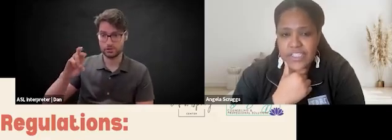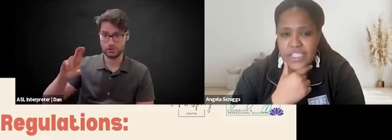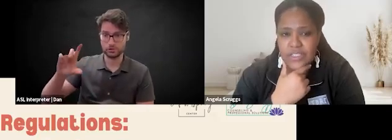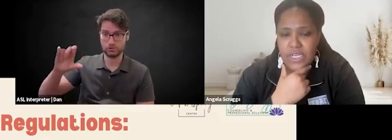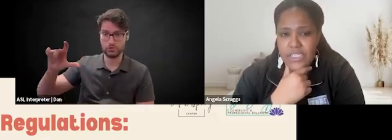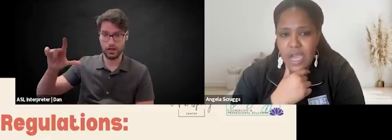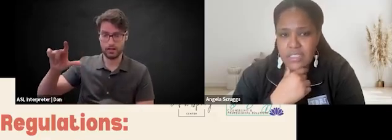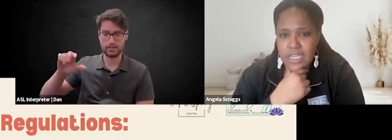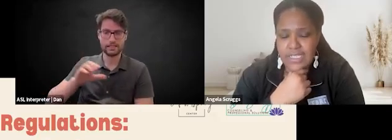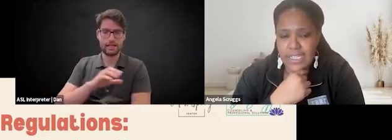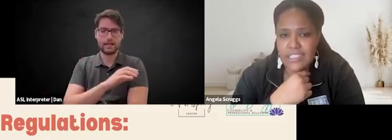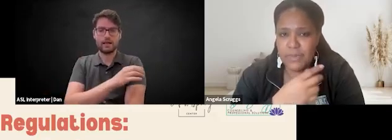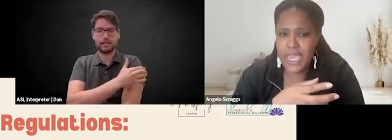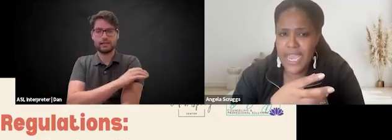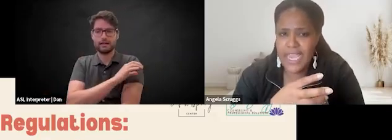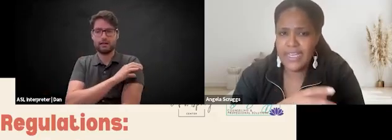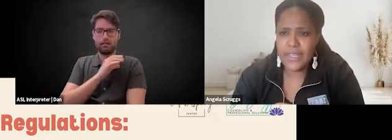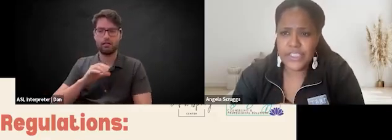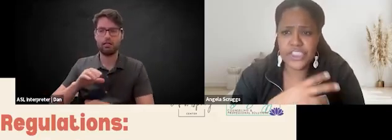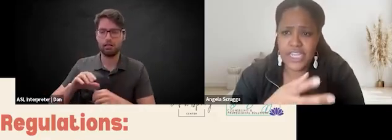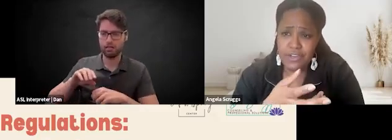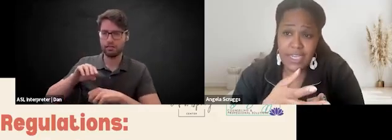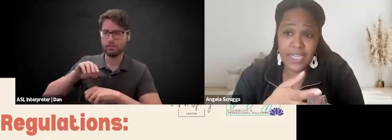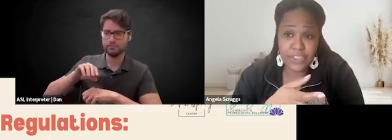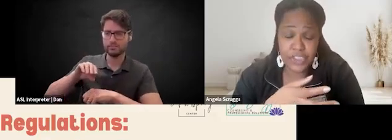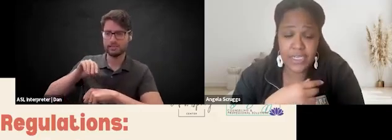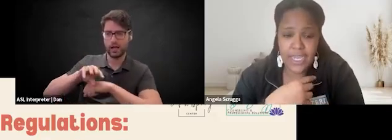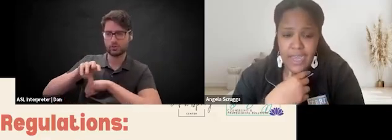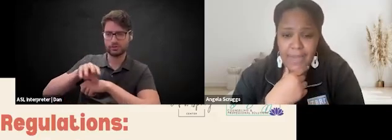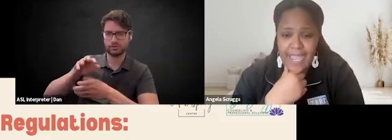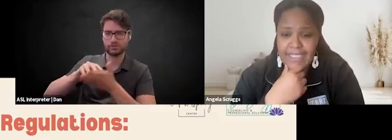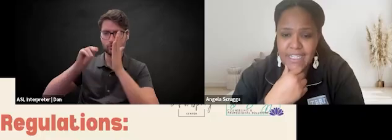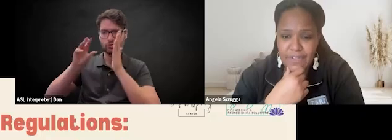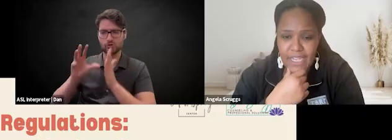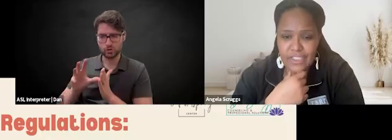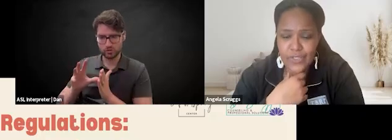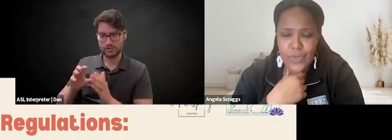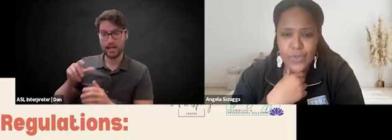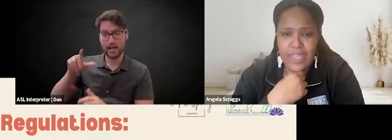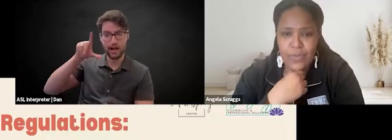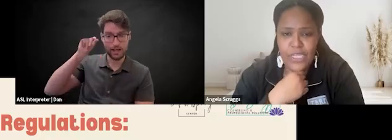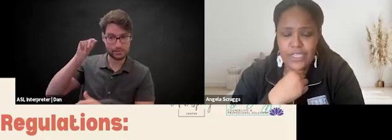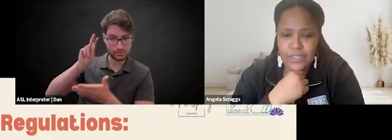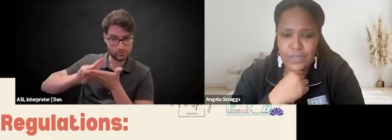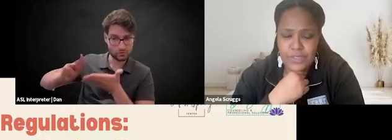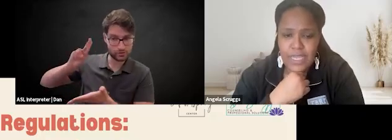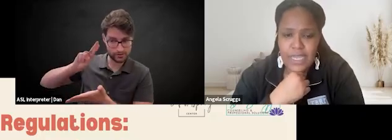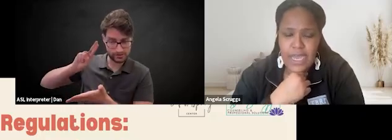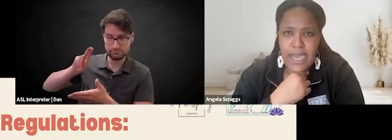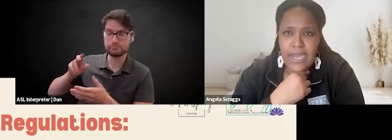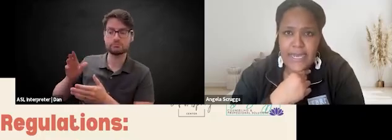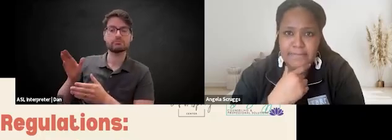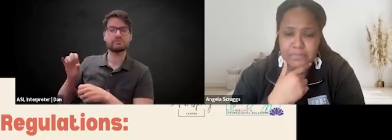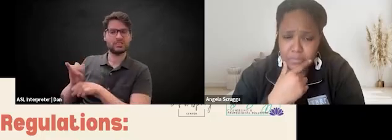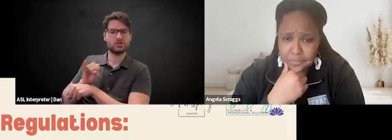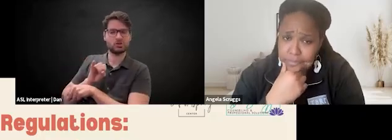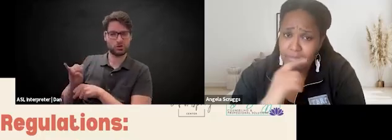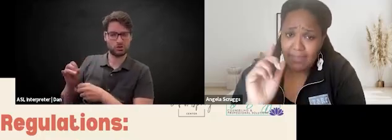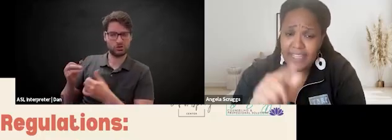and she's gonna talk to us and explain the check your engine, um... activity and tool that we use. Um...